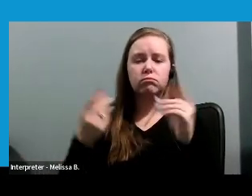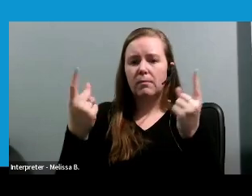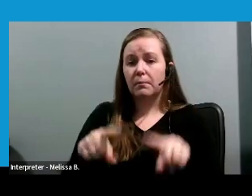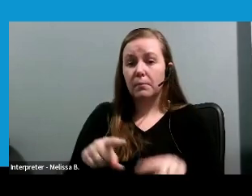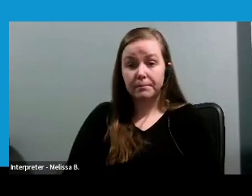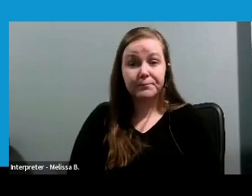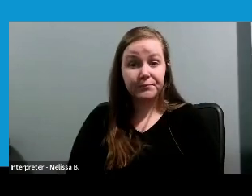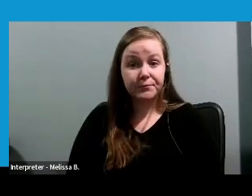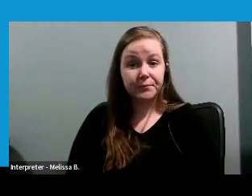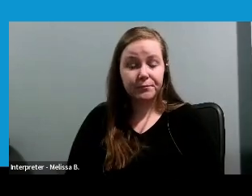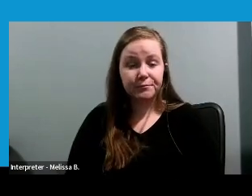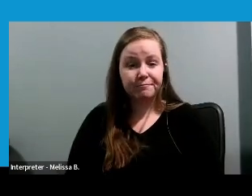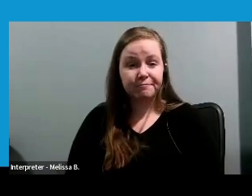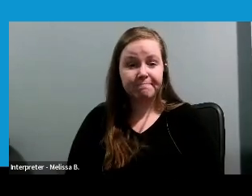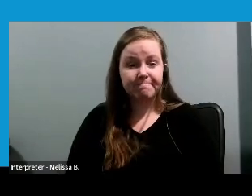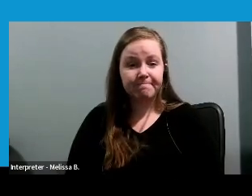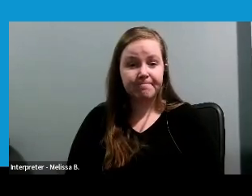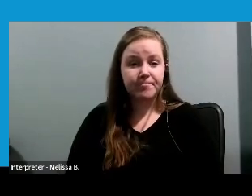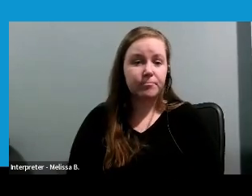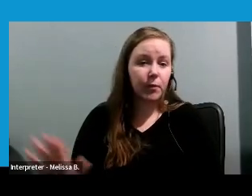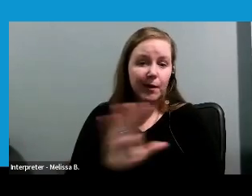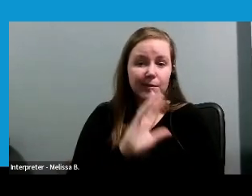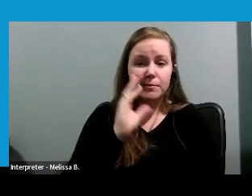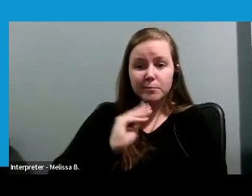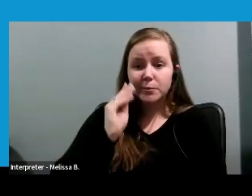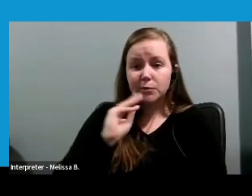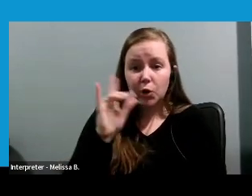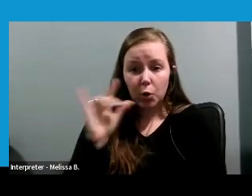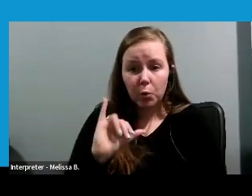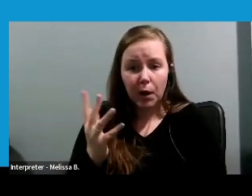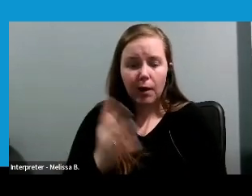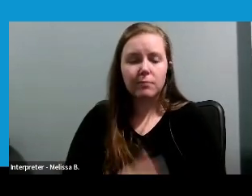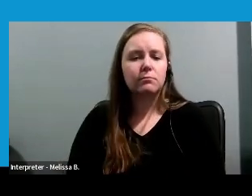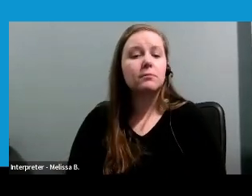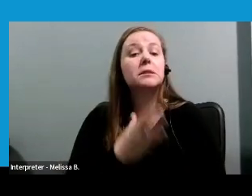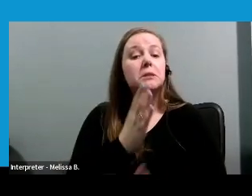Shannon Spencer (she/her): How you felt, or what that experience was like. Shannon Spencer (she/her): Okay, I'm seeing some people saying yes…